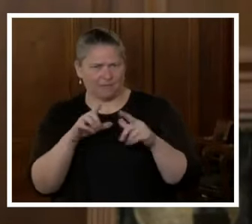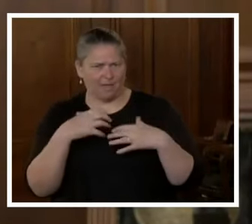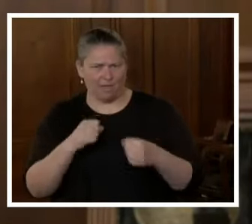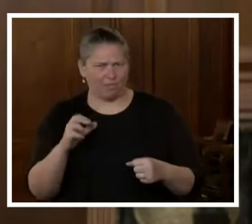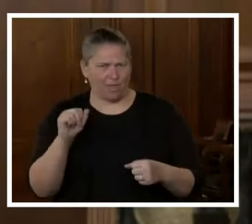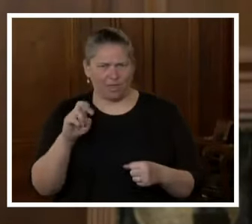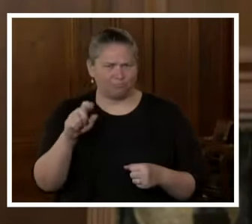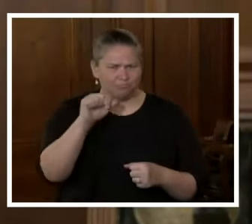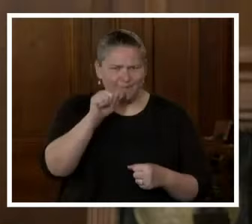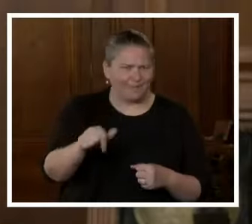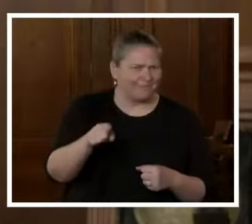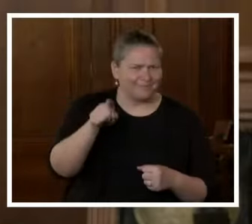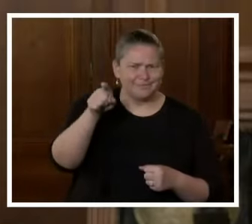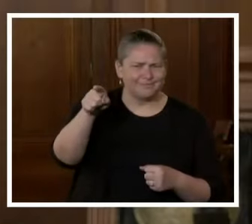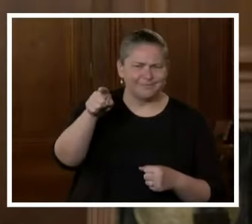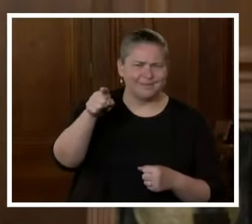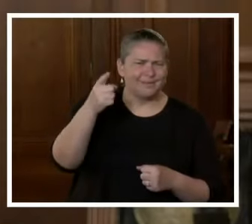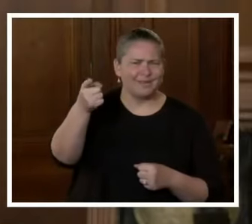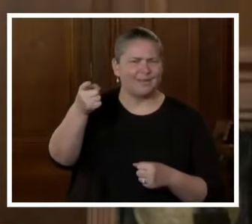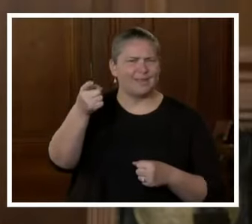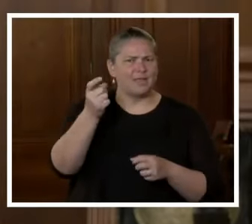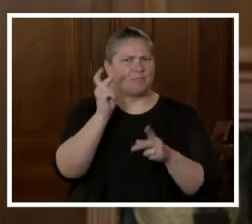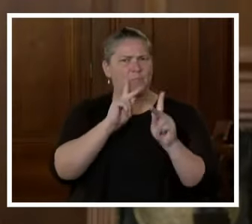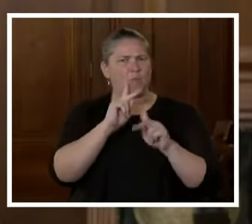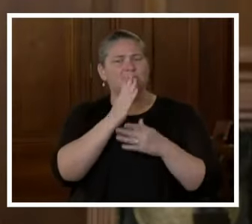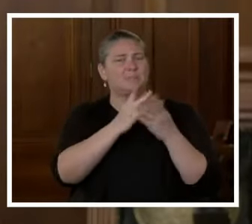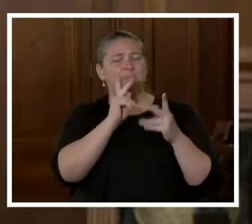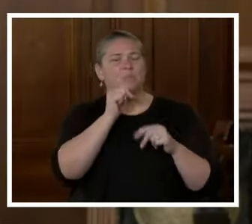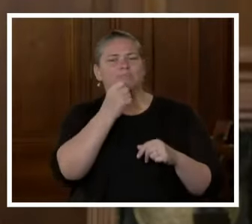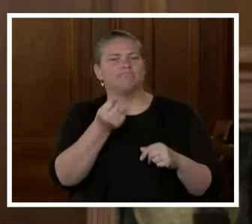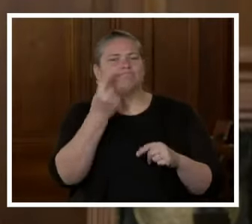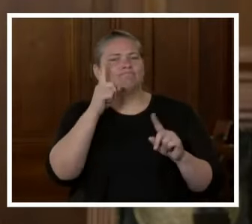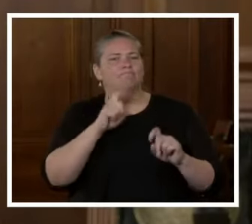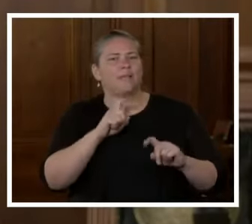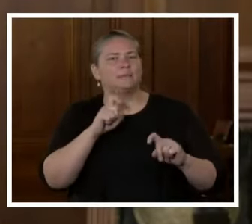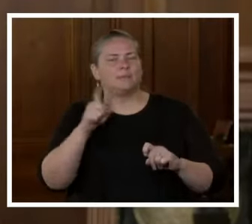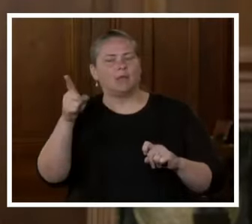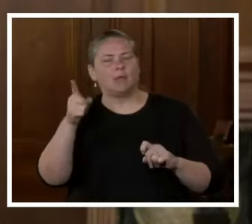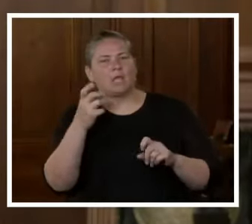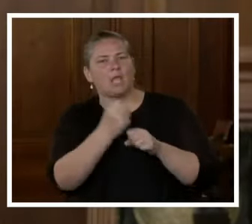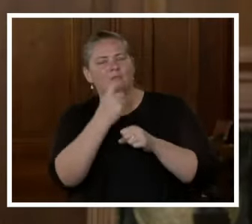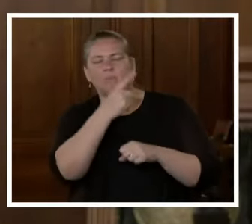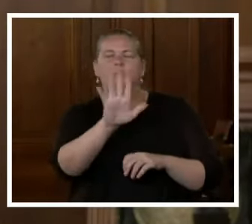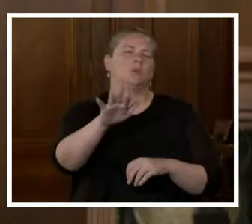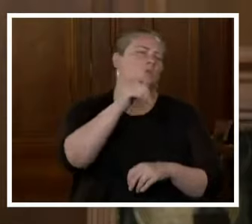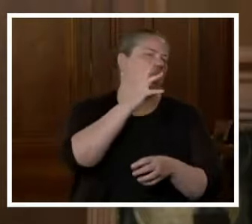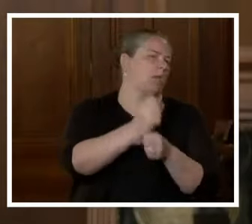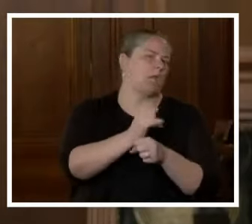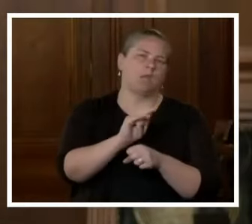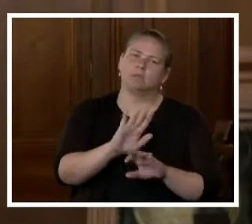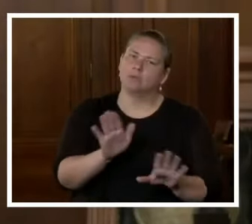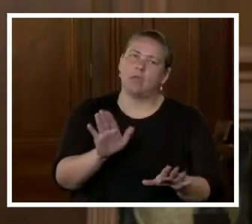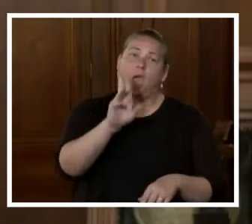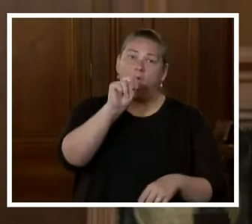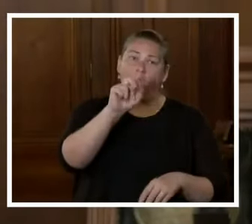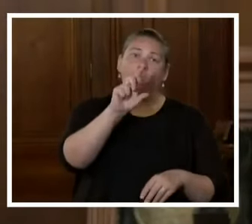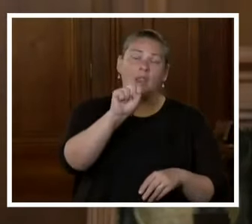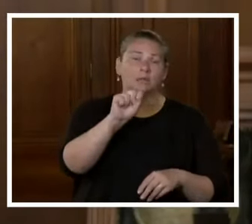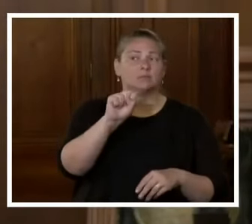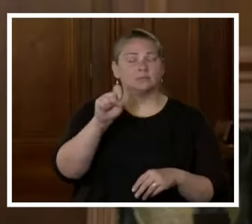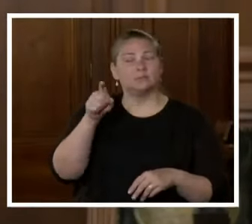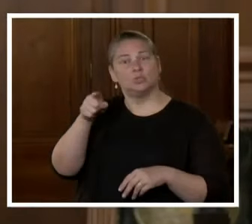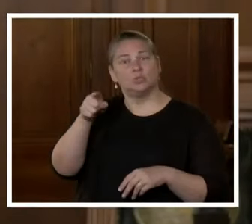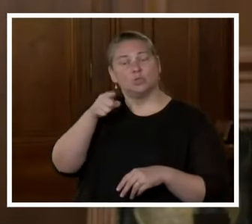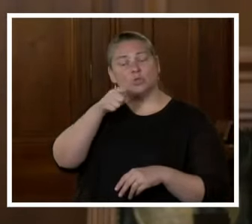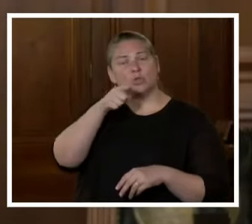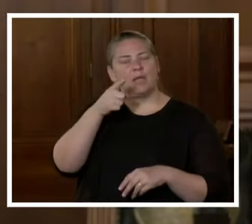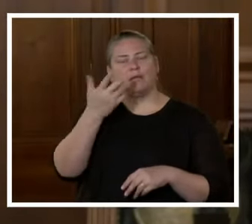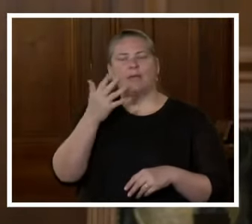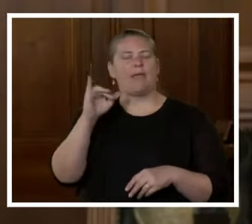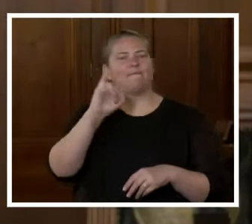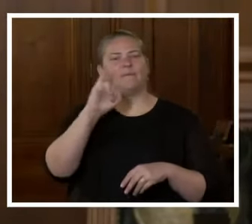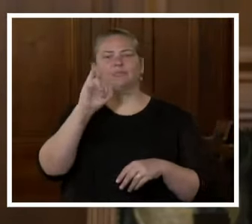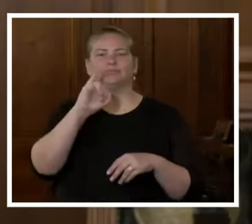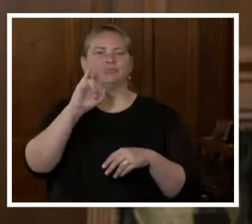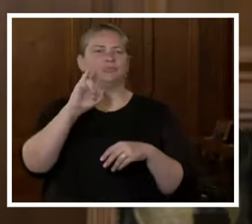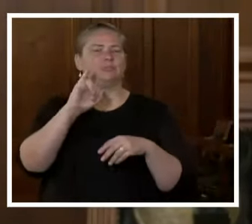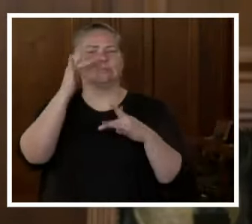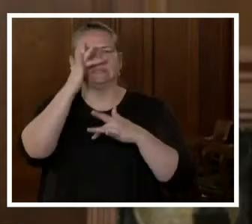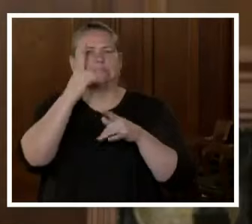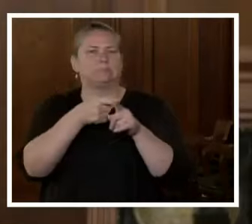ASYMPTOMATIC ON AVERAGE.